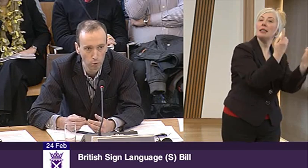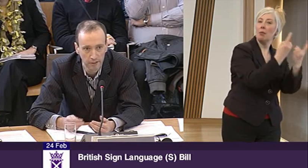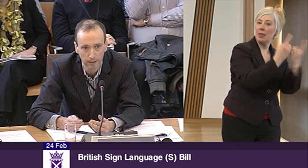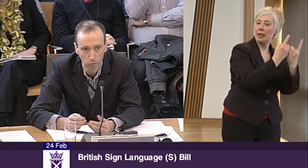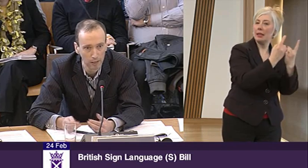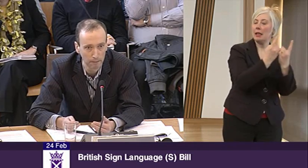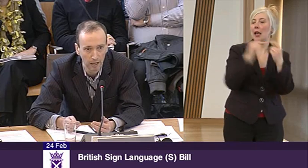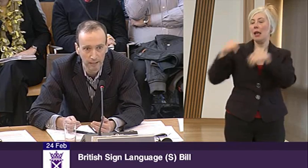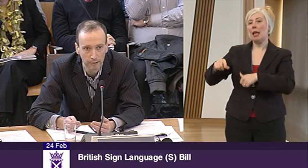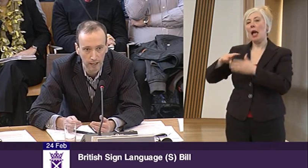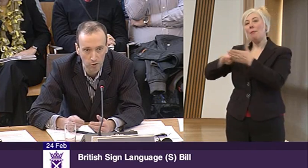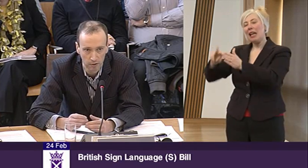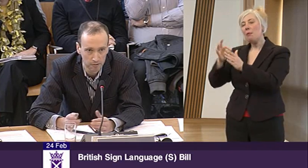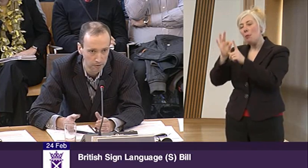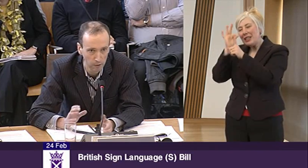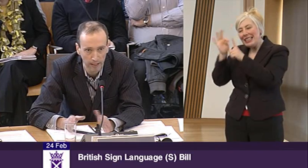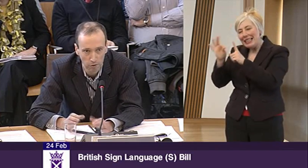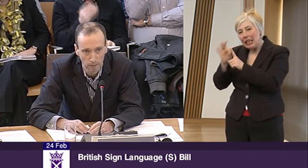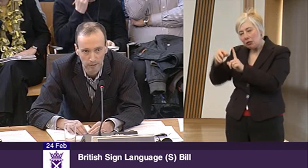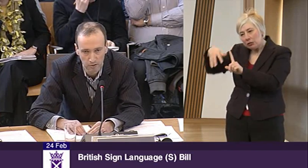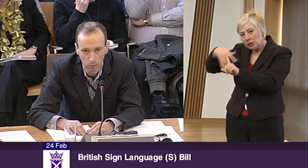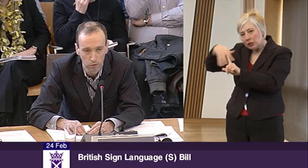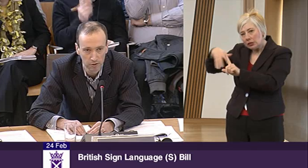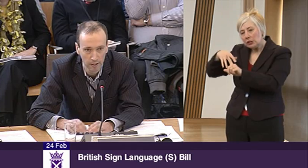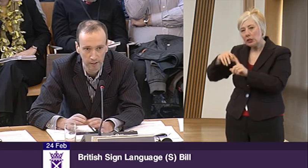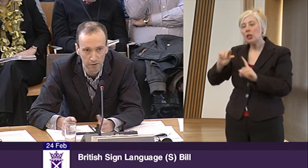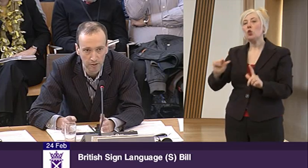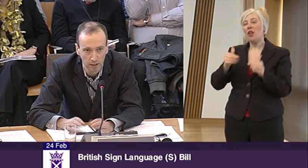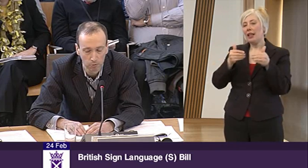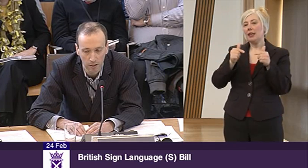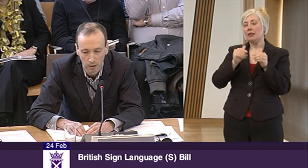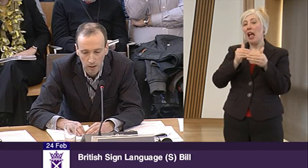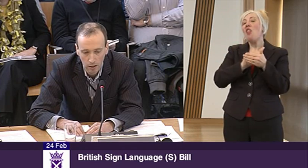there is something a little more detailed behind it, so the language might be important.